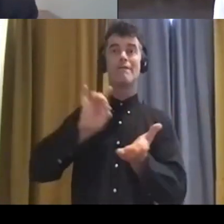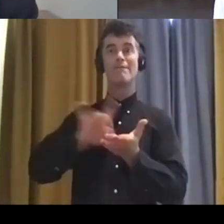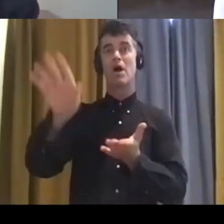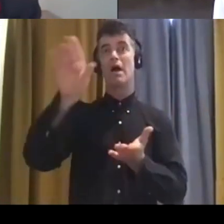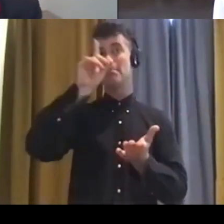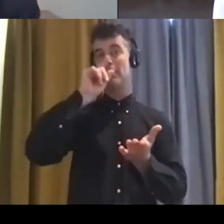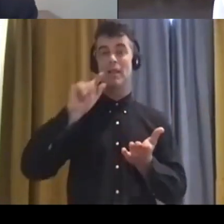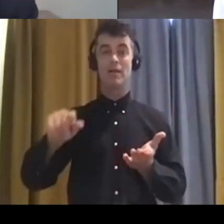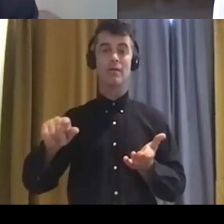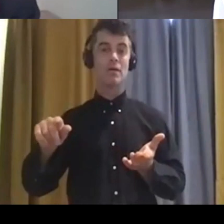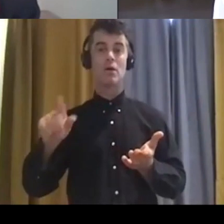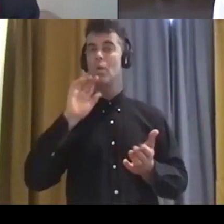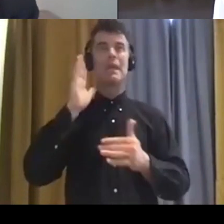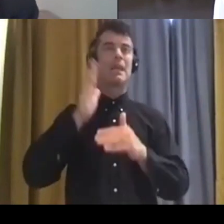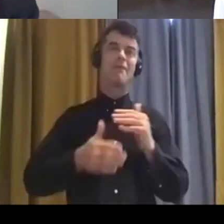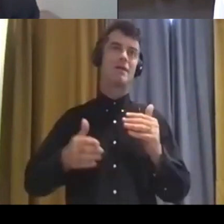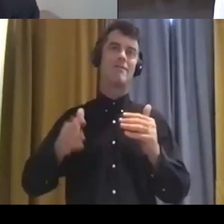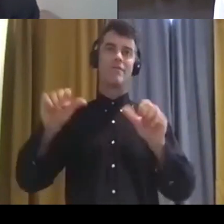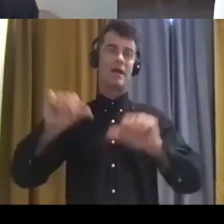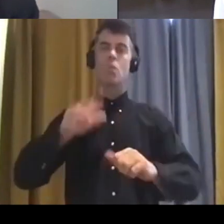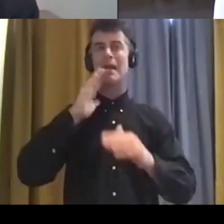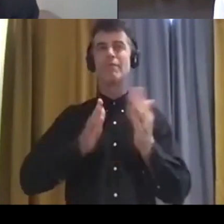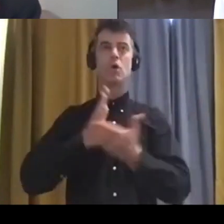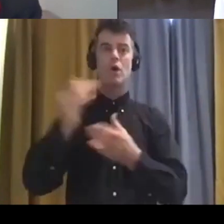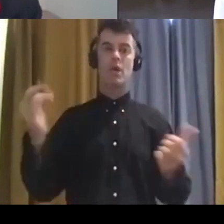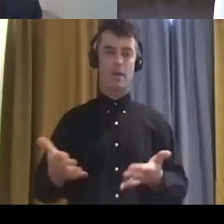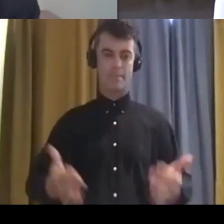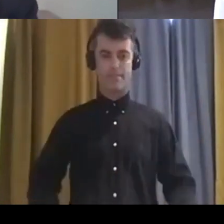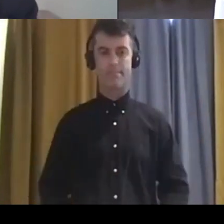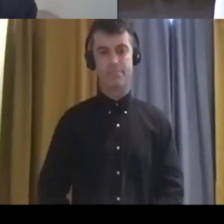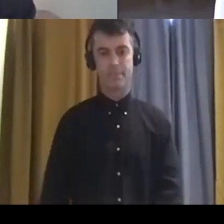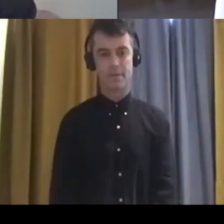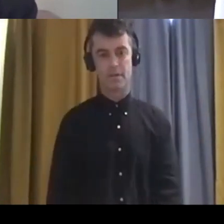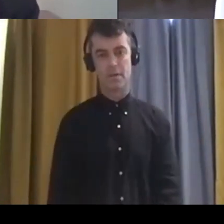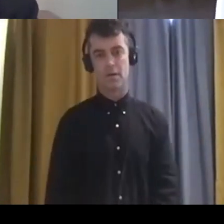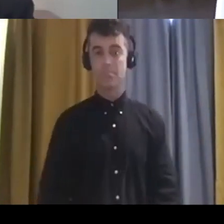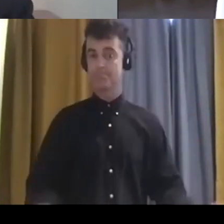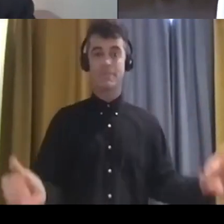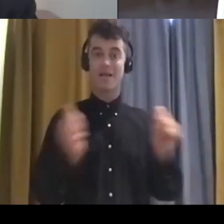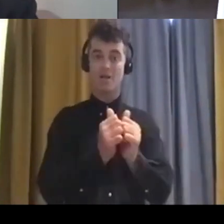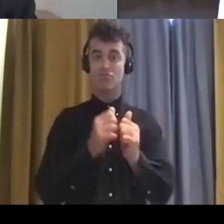value this will never go anywhere. Yeah I agree with that Rich and I think it's less